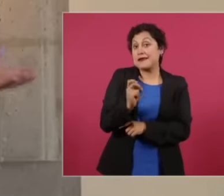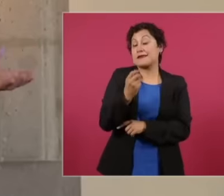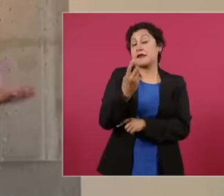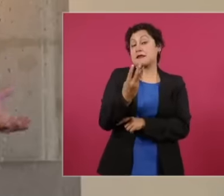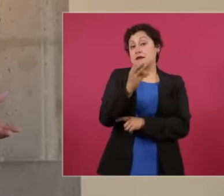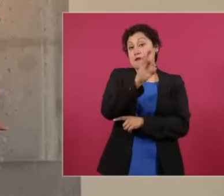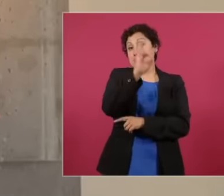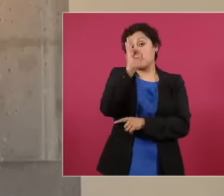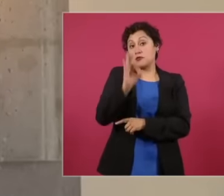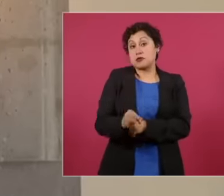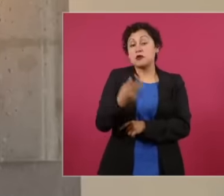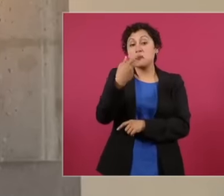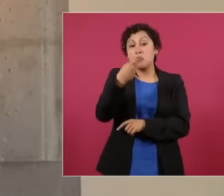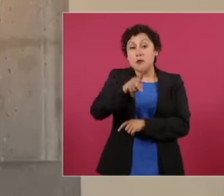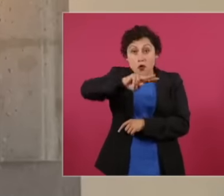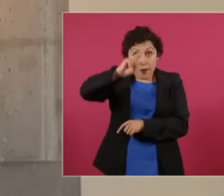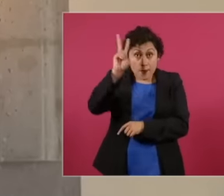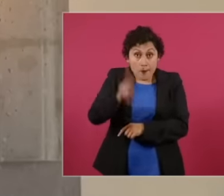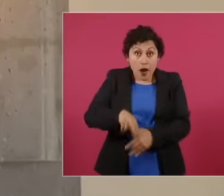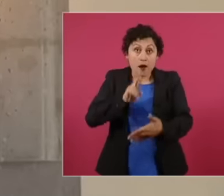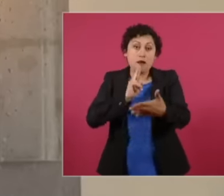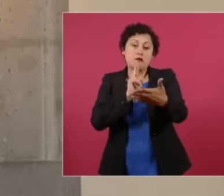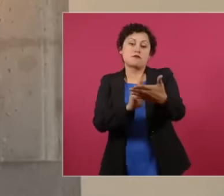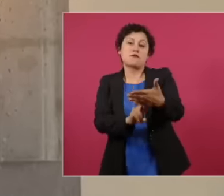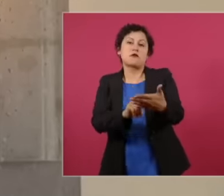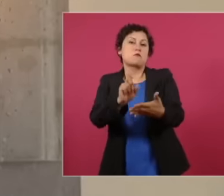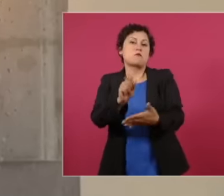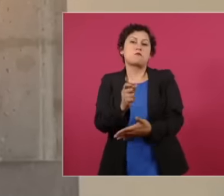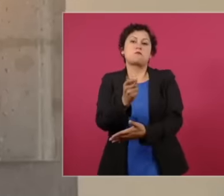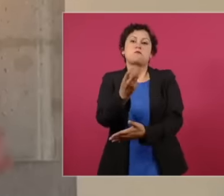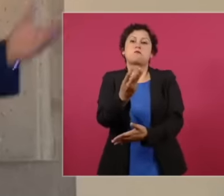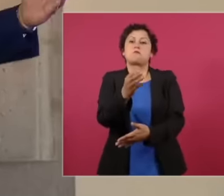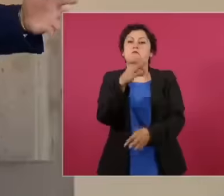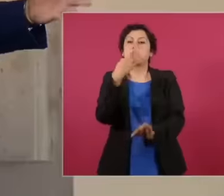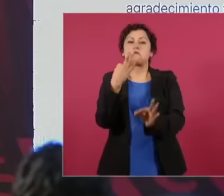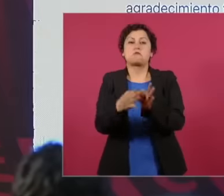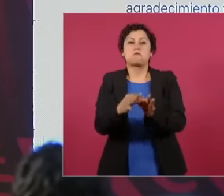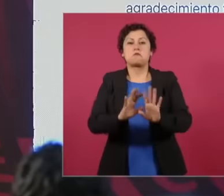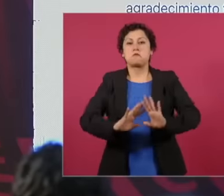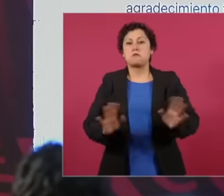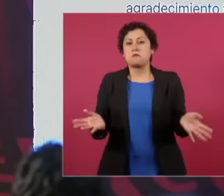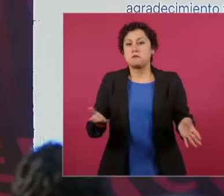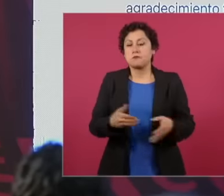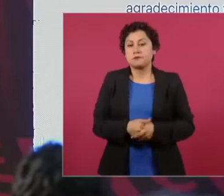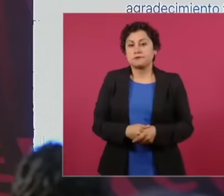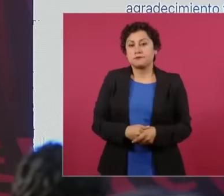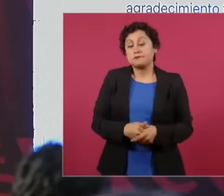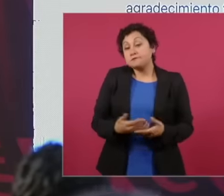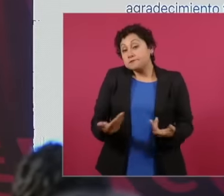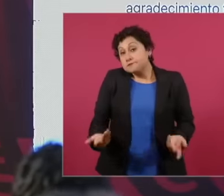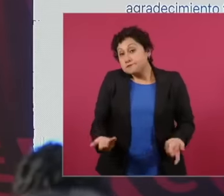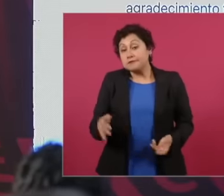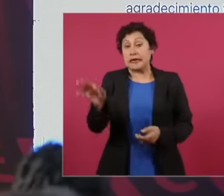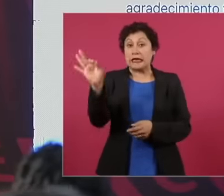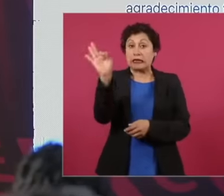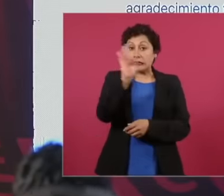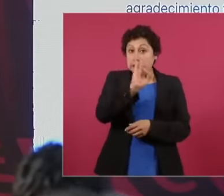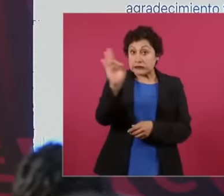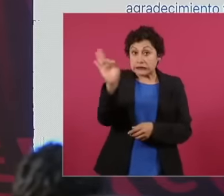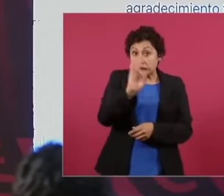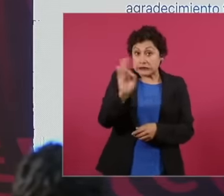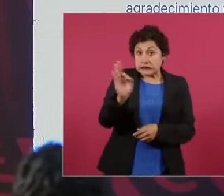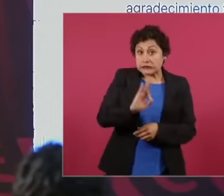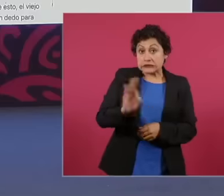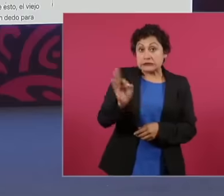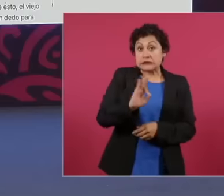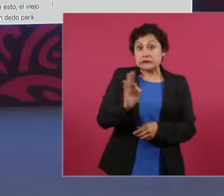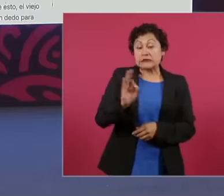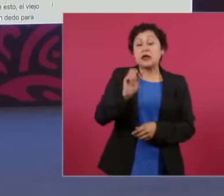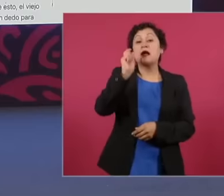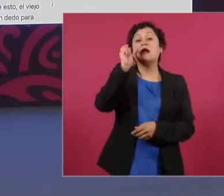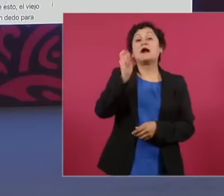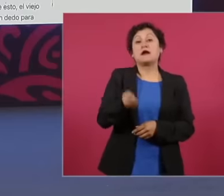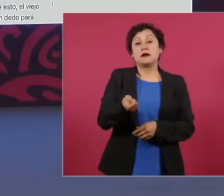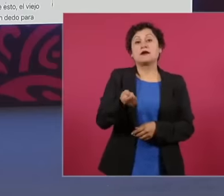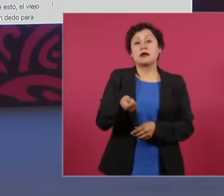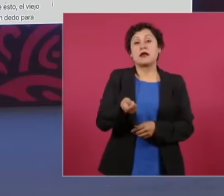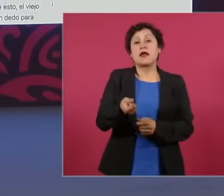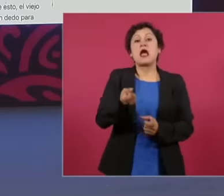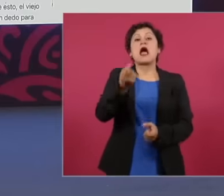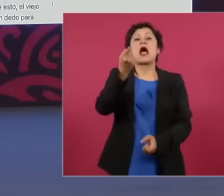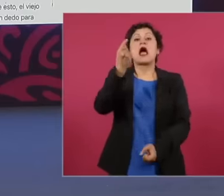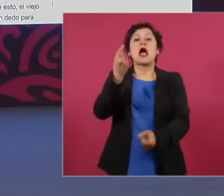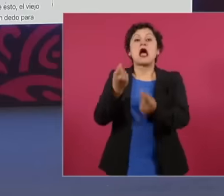election. Perhaps it is because there was a lot of pressure in certain work areas to